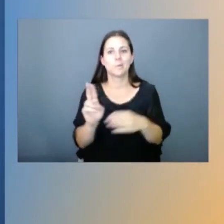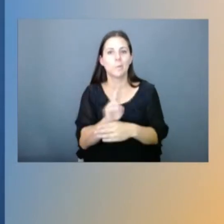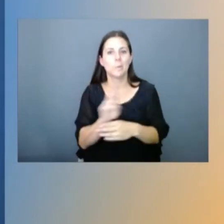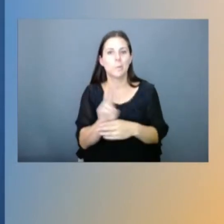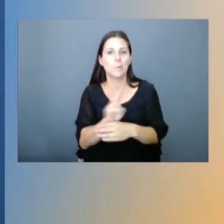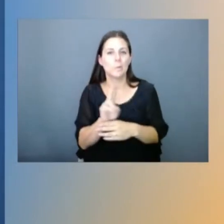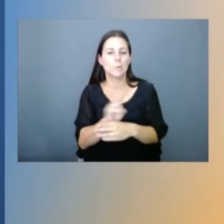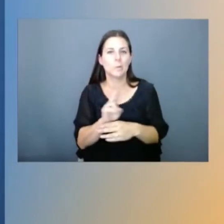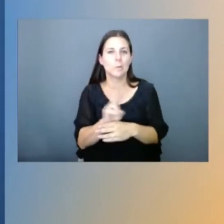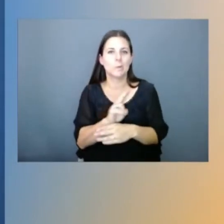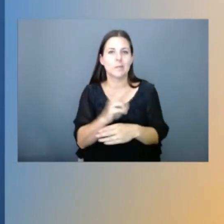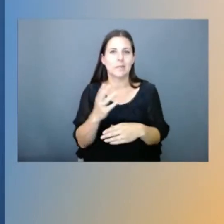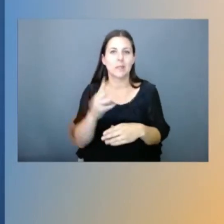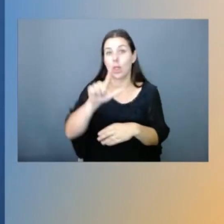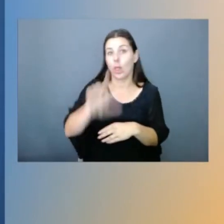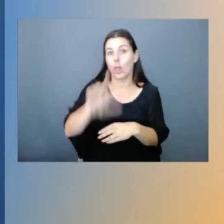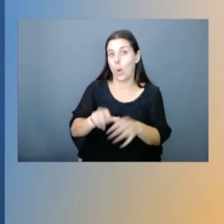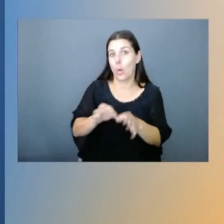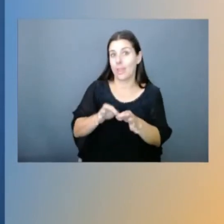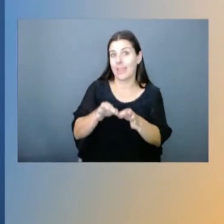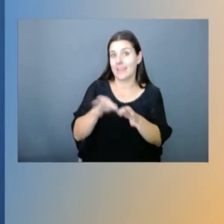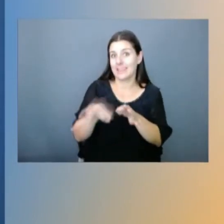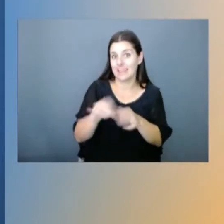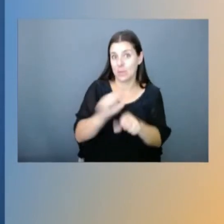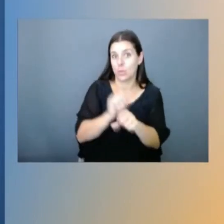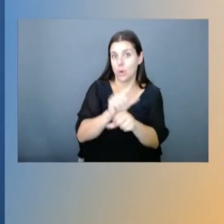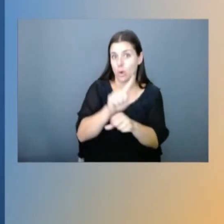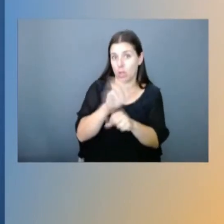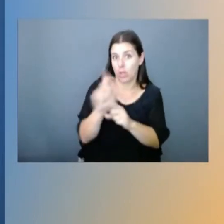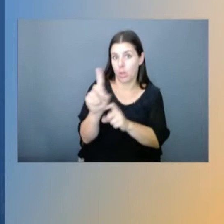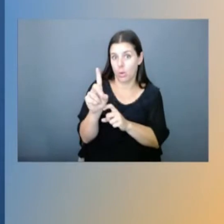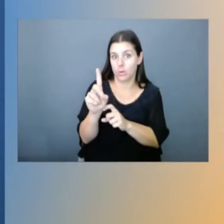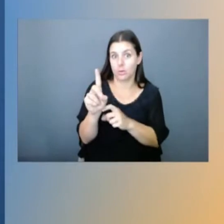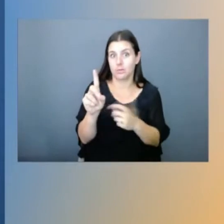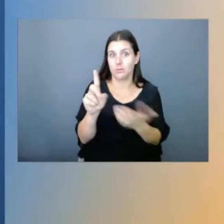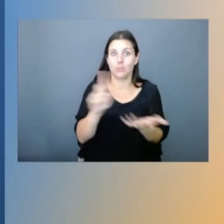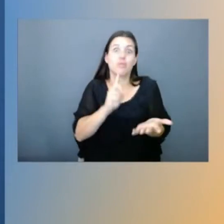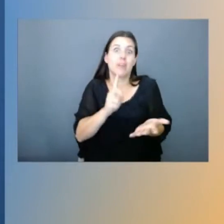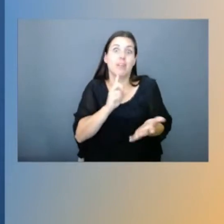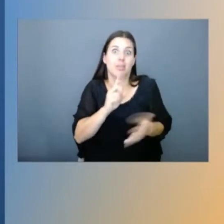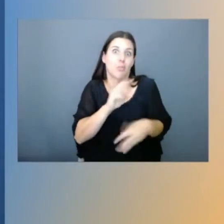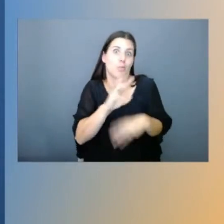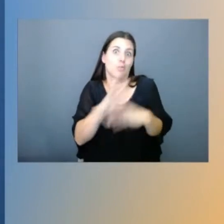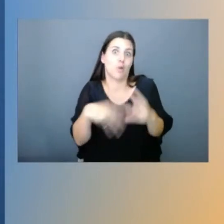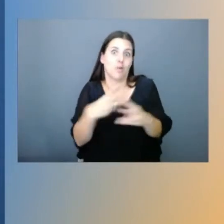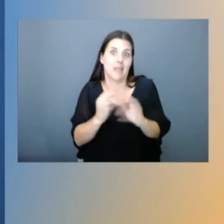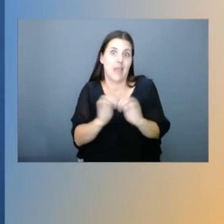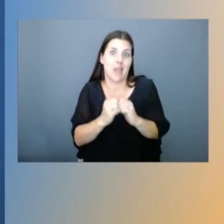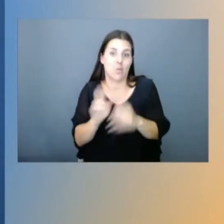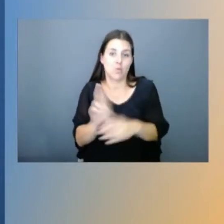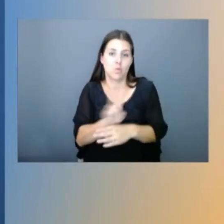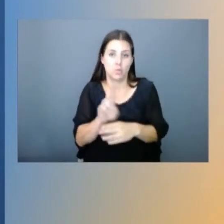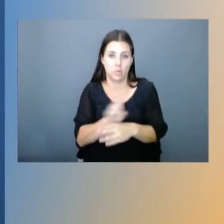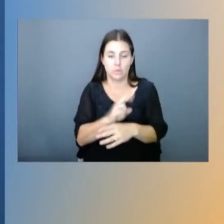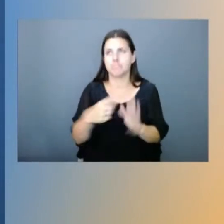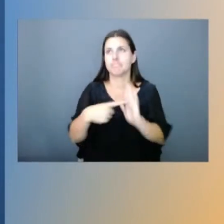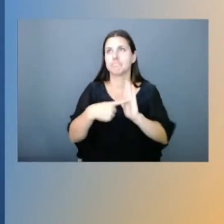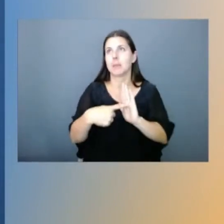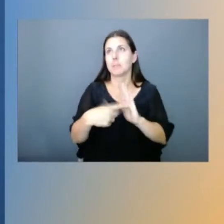low latency of workloads in your real-world application. For example, think about file sharing apps